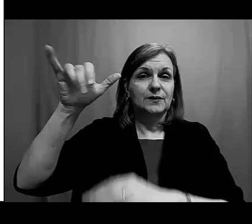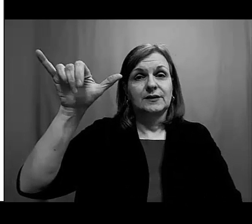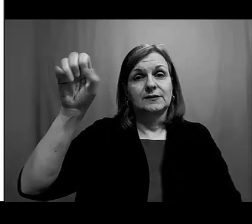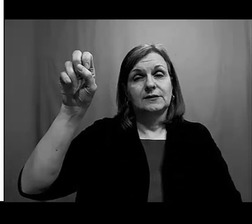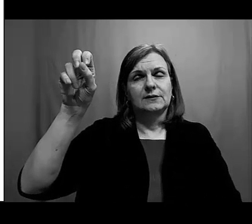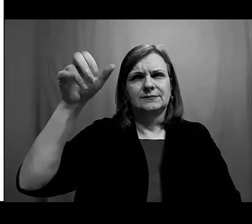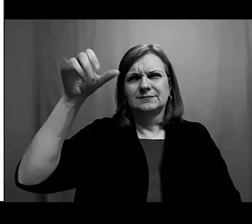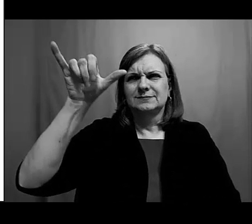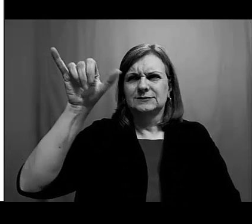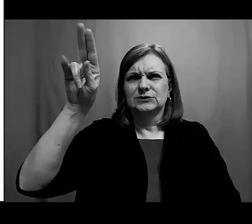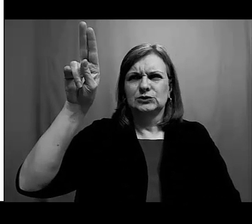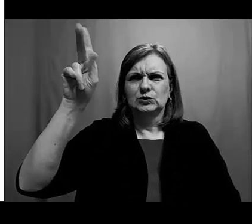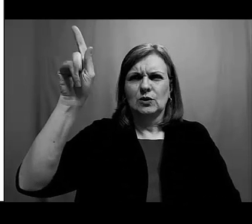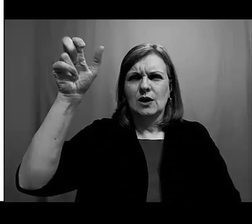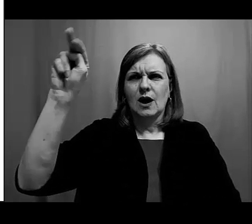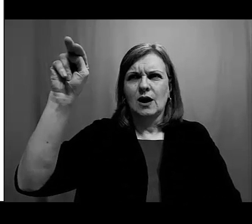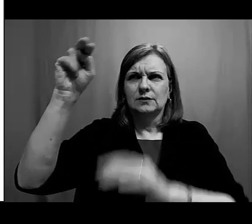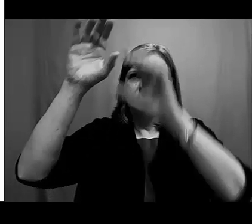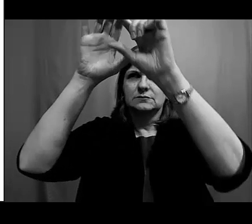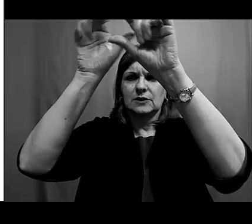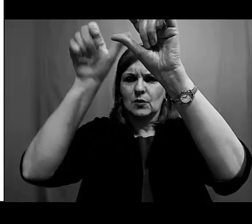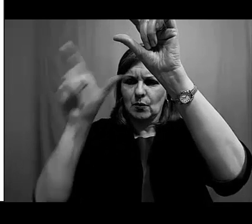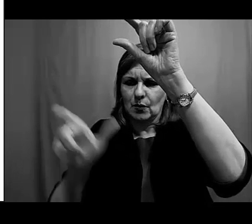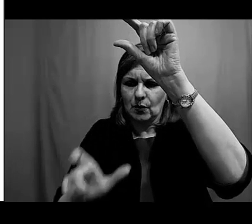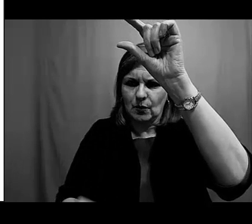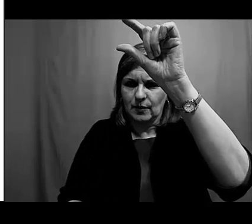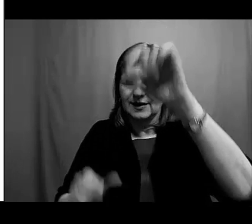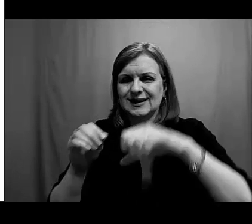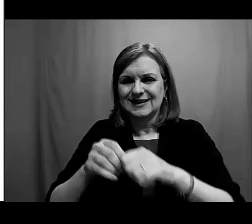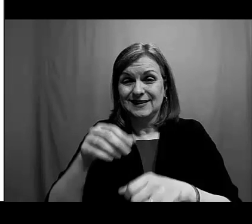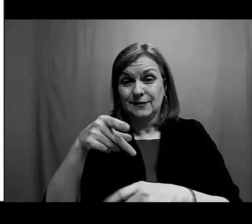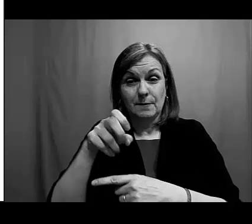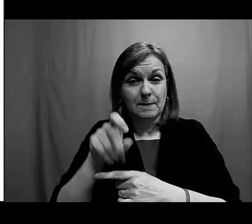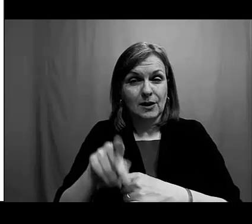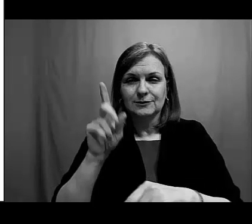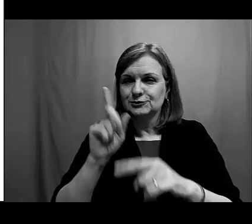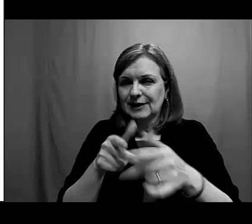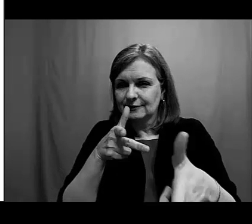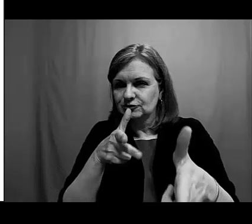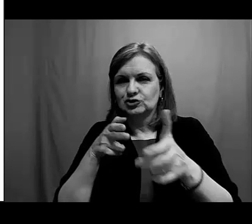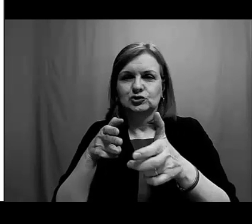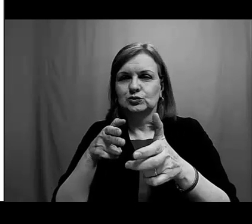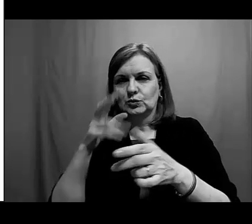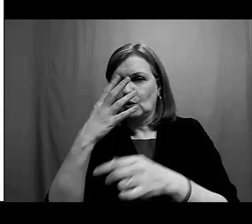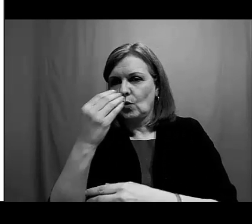and essentially set up the strings of parks - you are not allowed to shoot a wolf within this area!